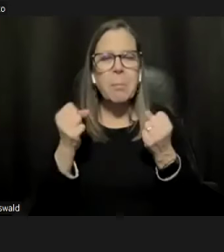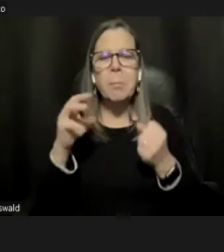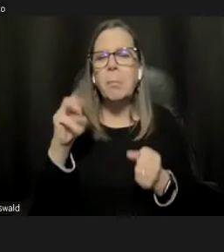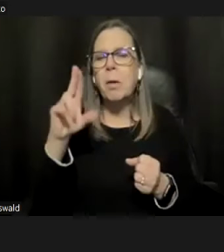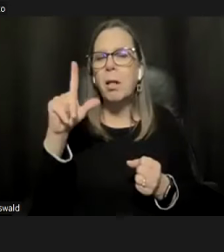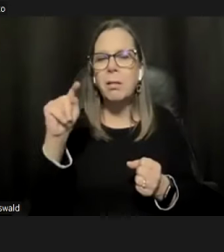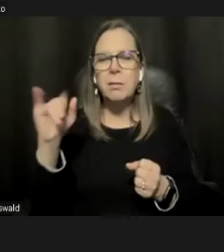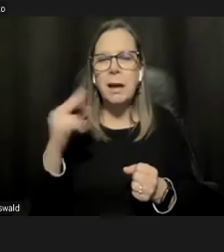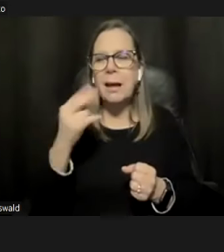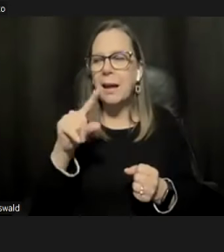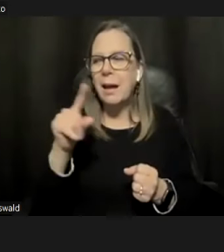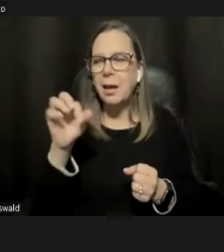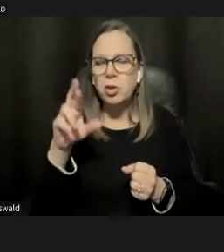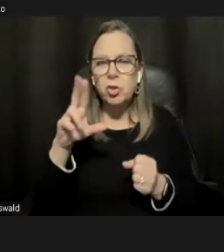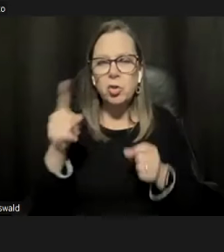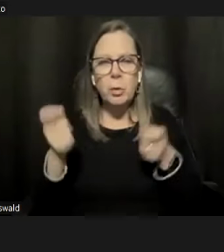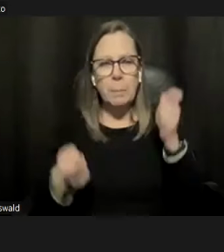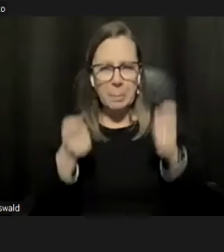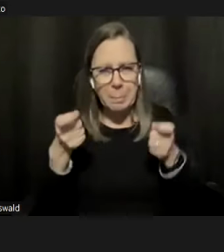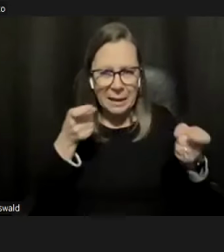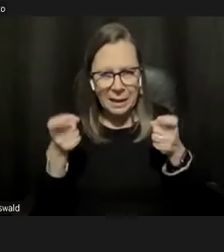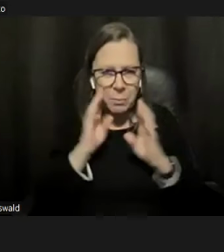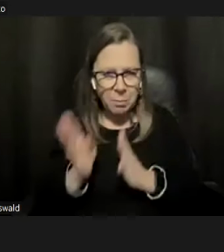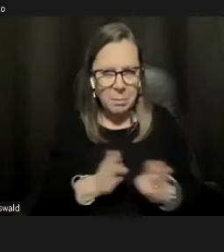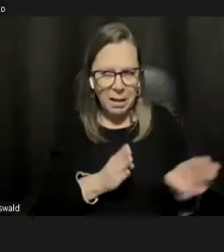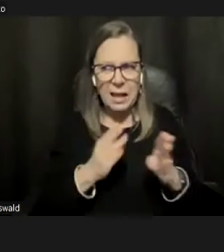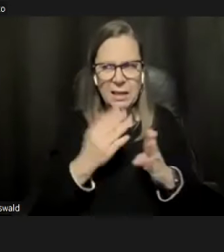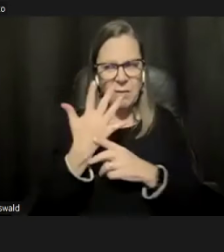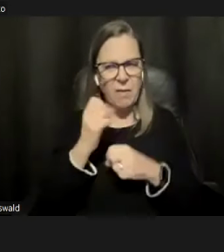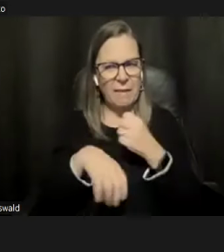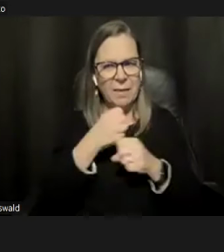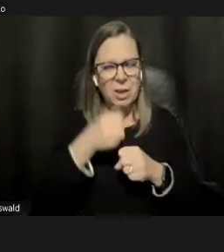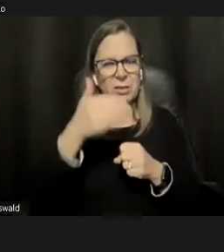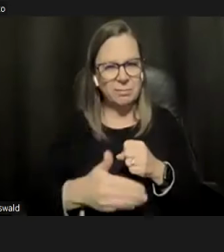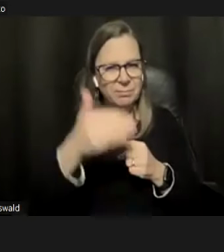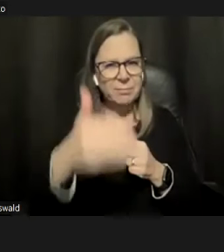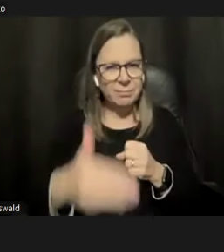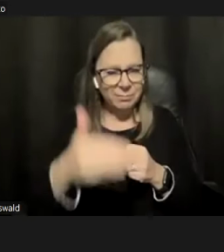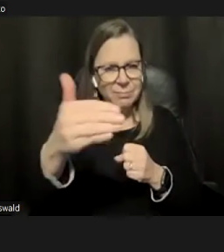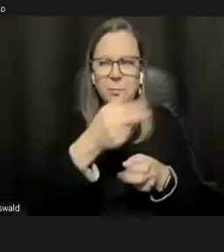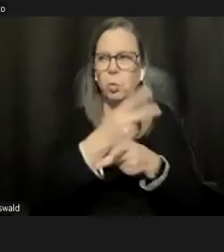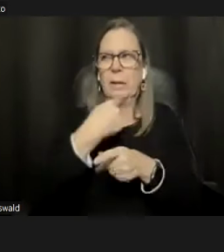Those plans are updated on in every five-year basis to keep us up with federal partners